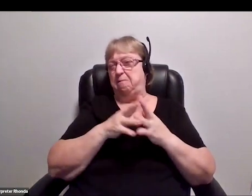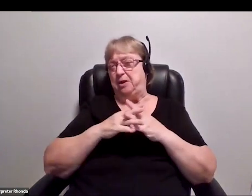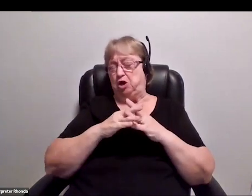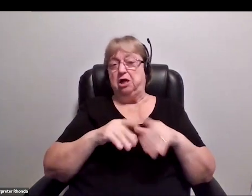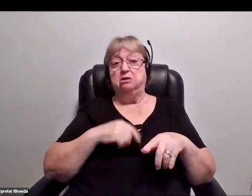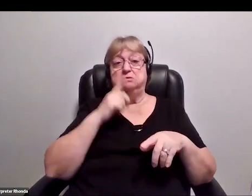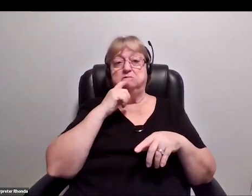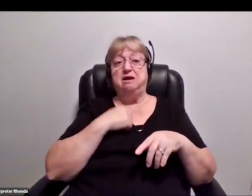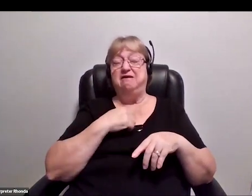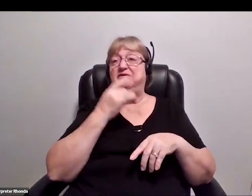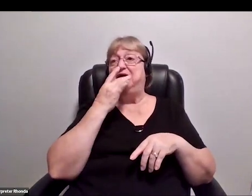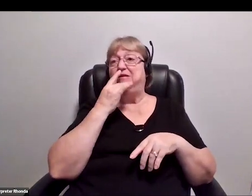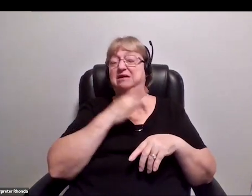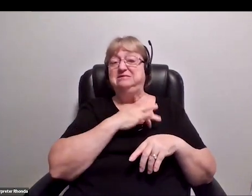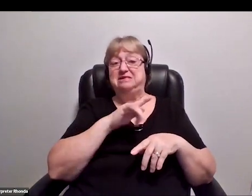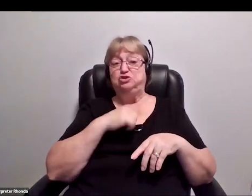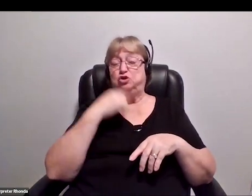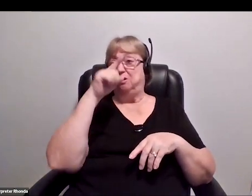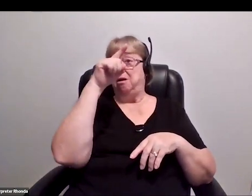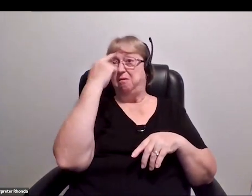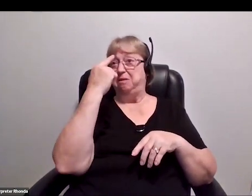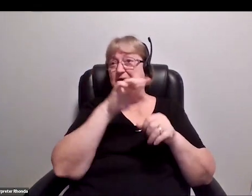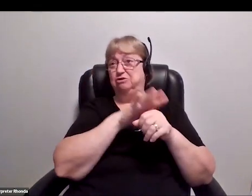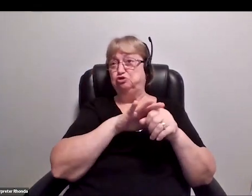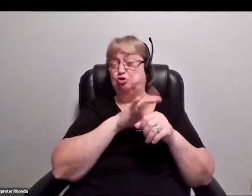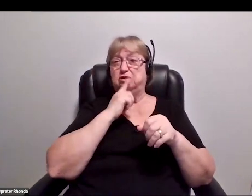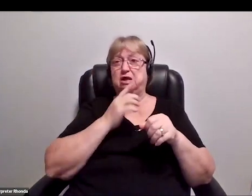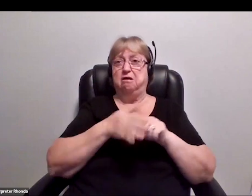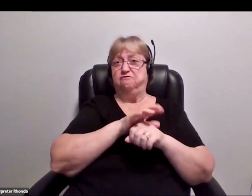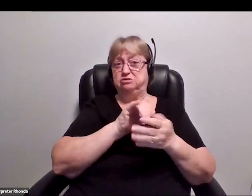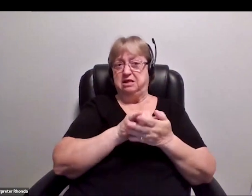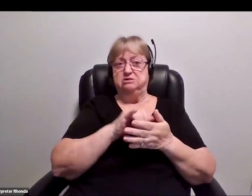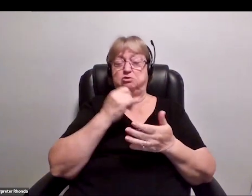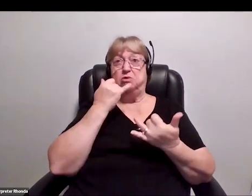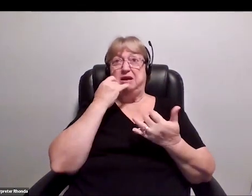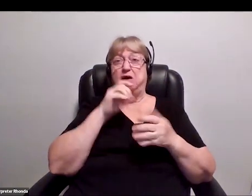and there's a little black circle that's going to cover up that sensor. Right now, it's just facing the sunlight.